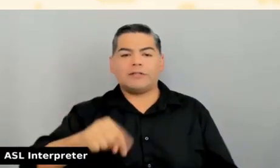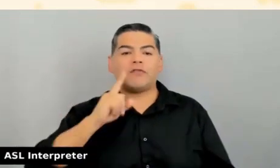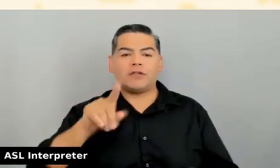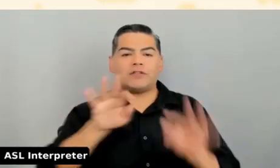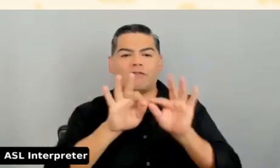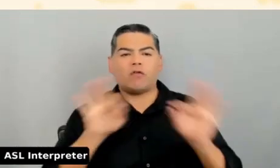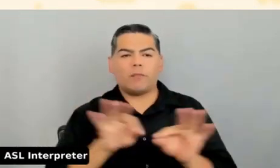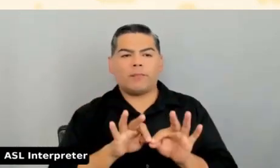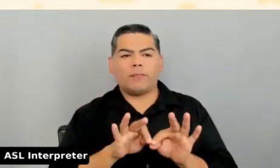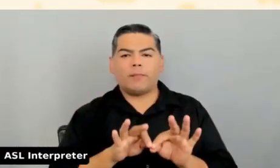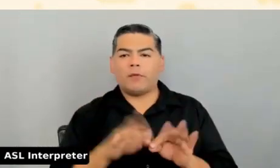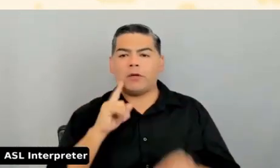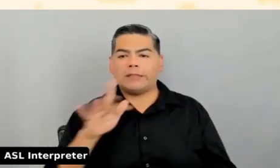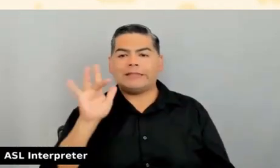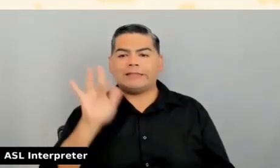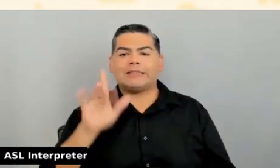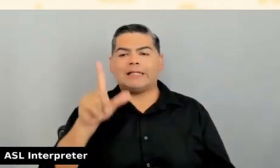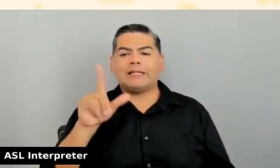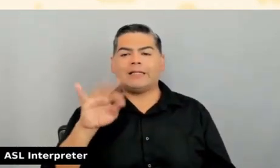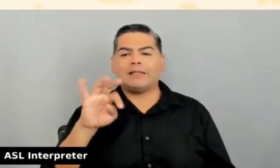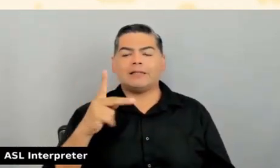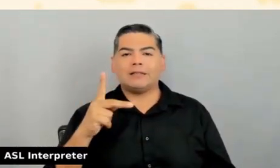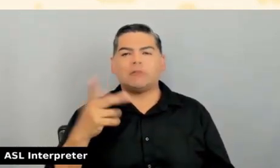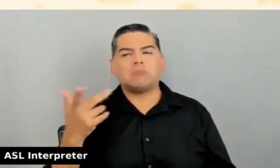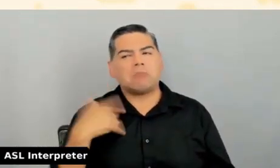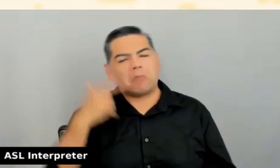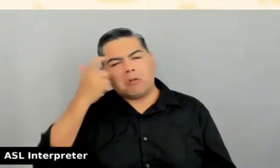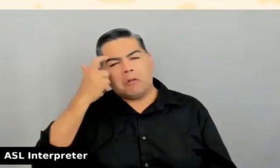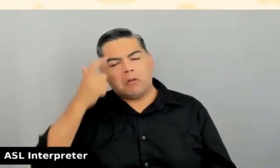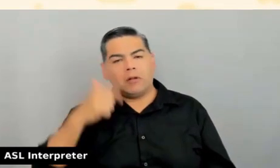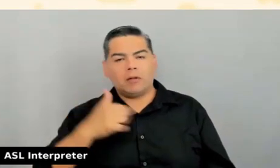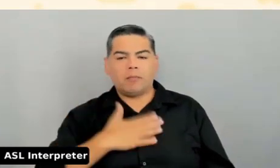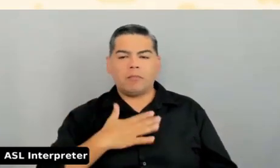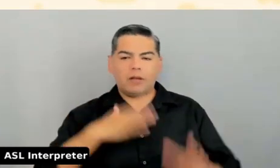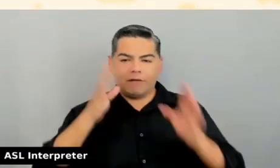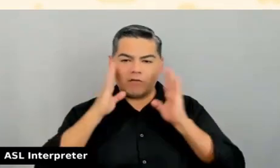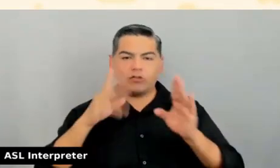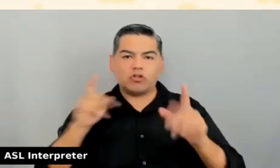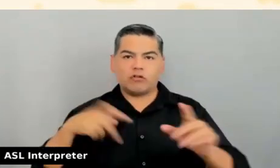Well, I just clicked a link, so logically my focus should have jumped to this section.